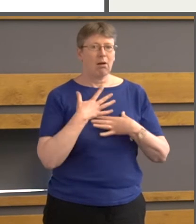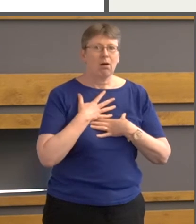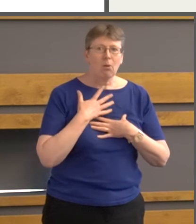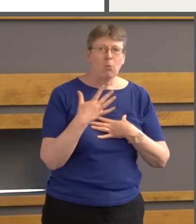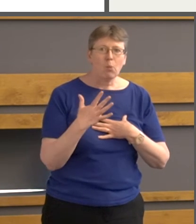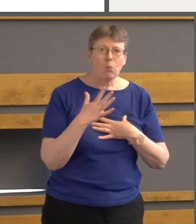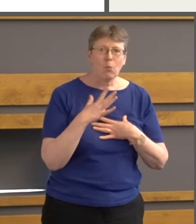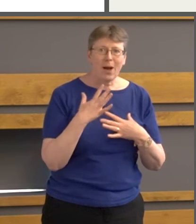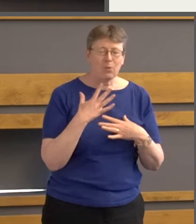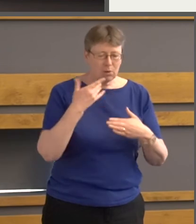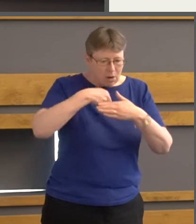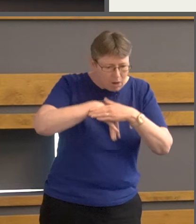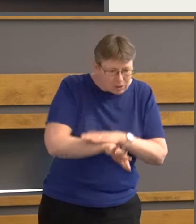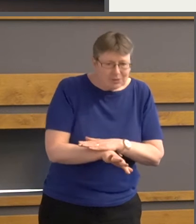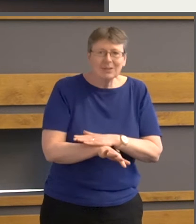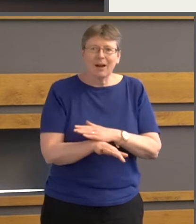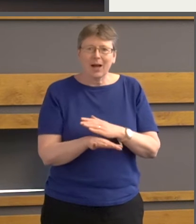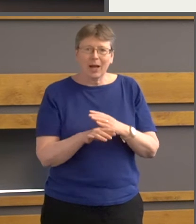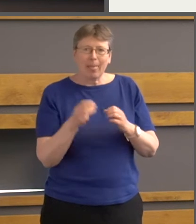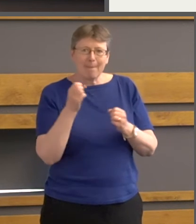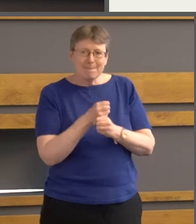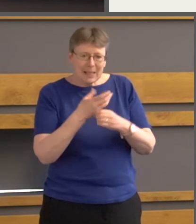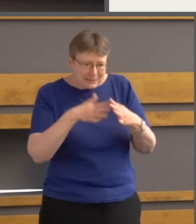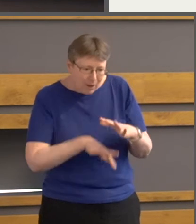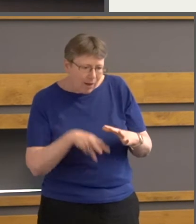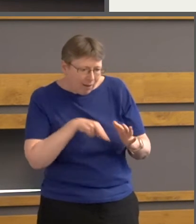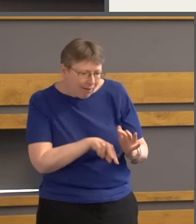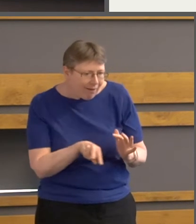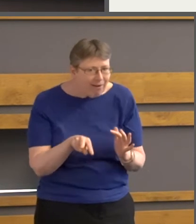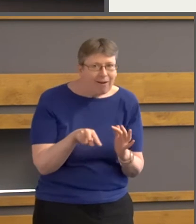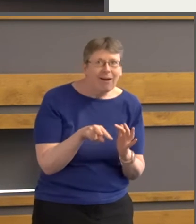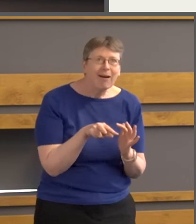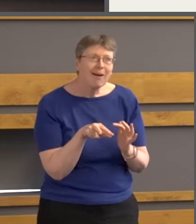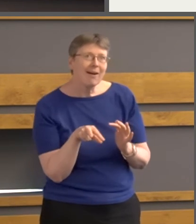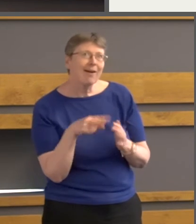takes you to the basement, takes you to the, you know,